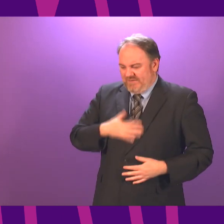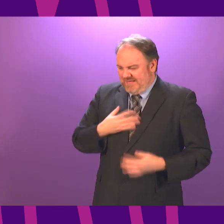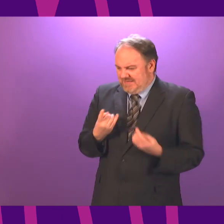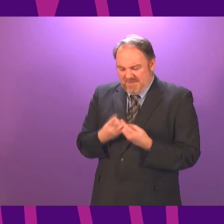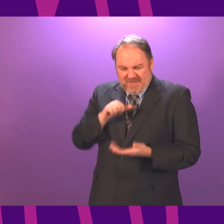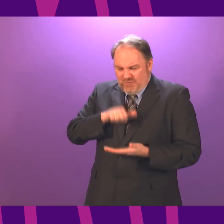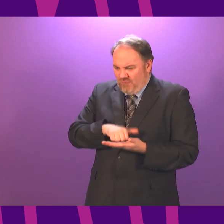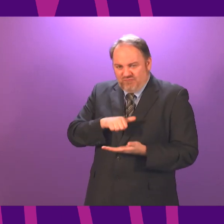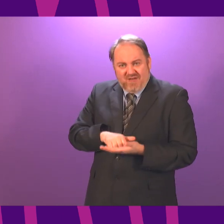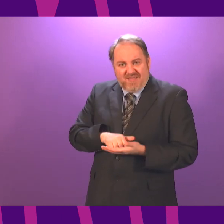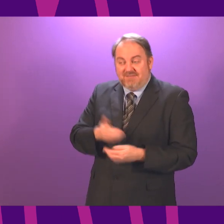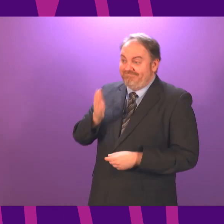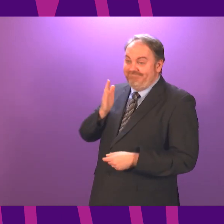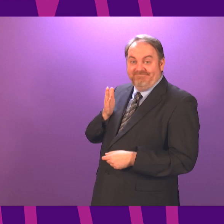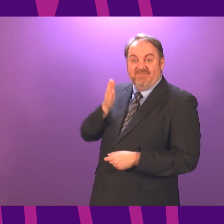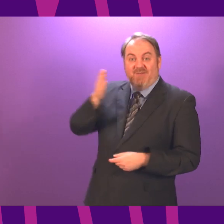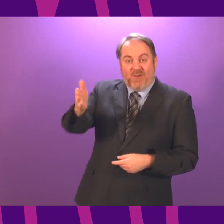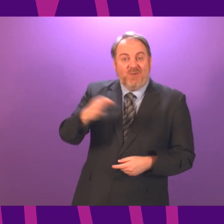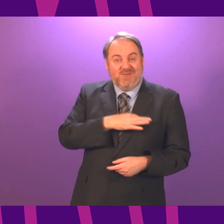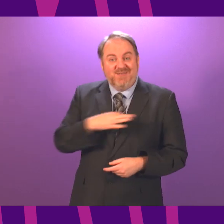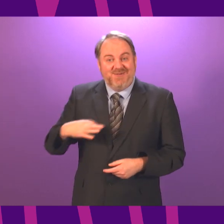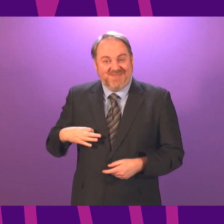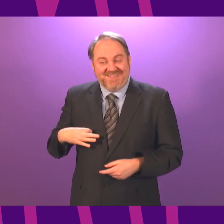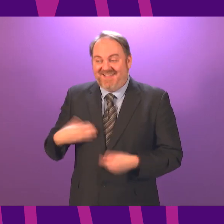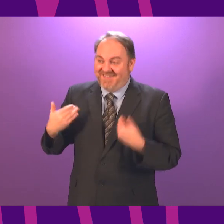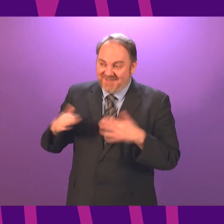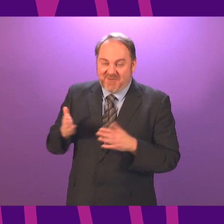health concerns. That has been followed by the right care right place campaign, which